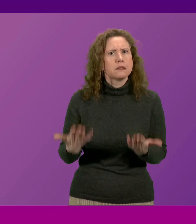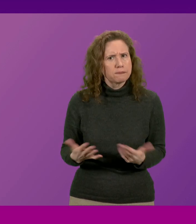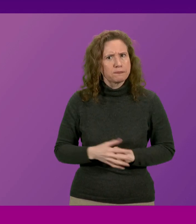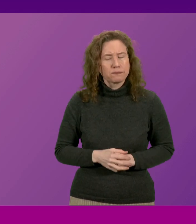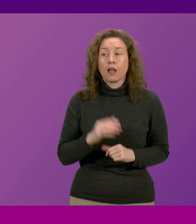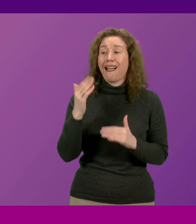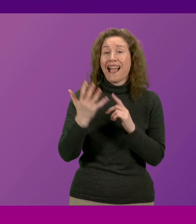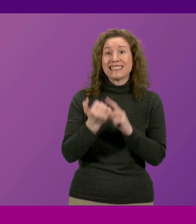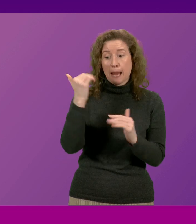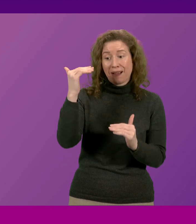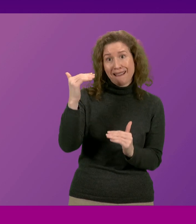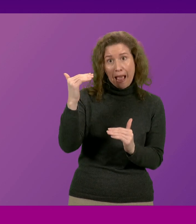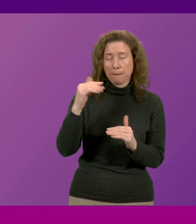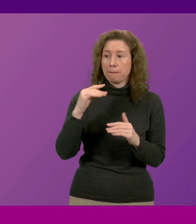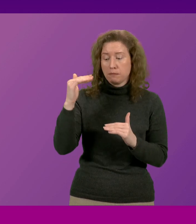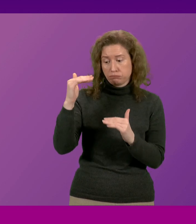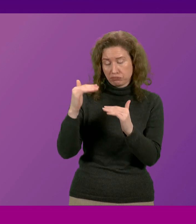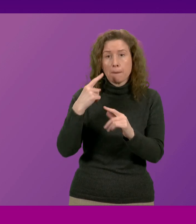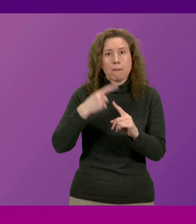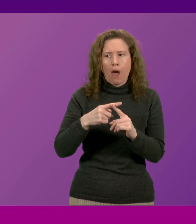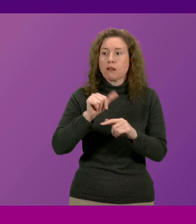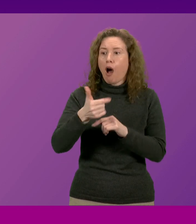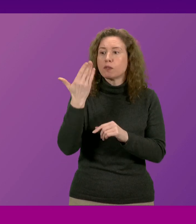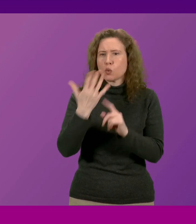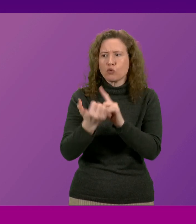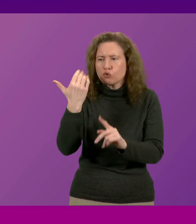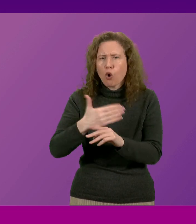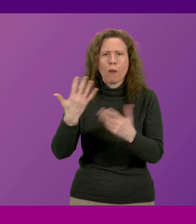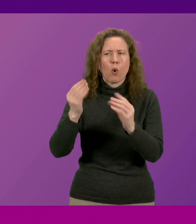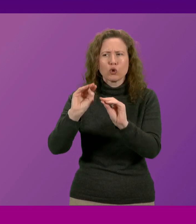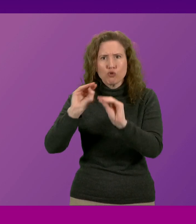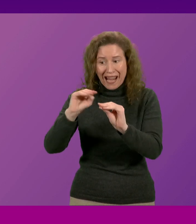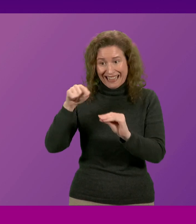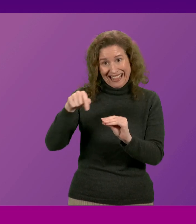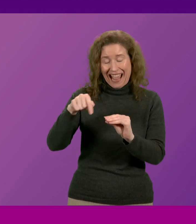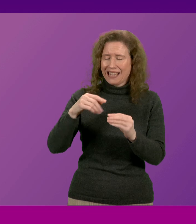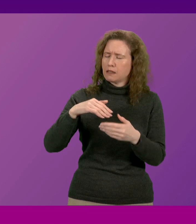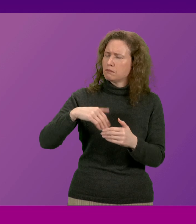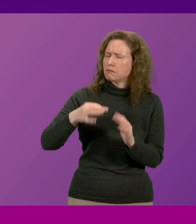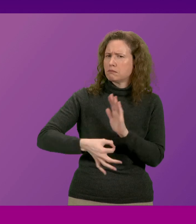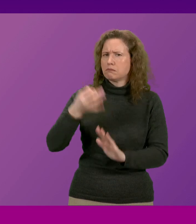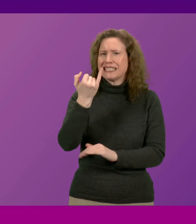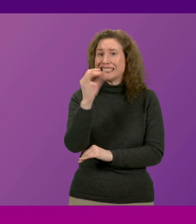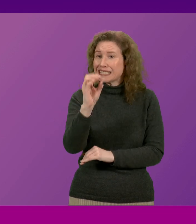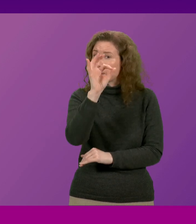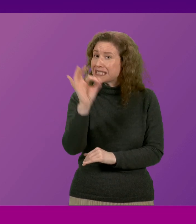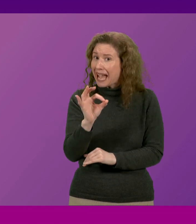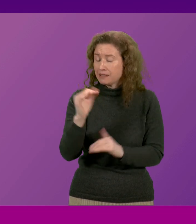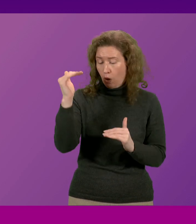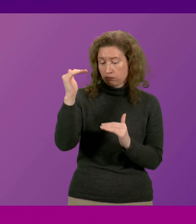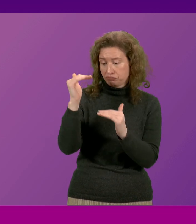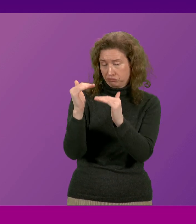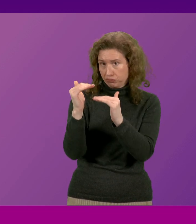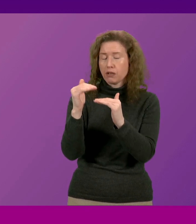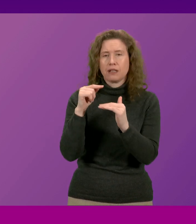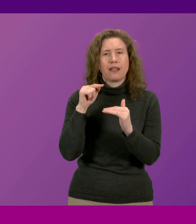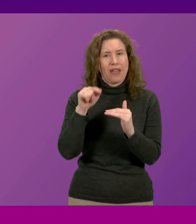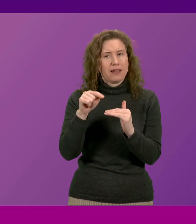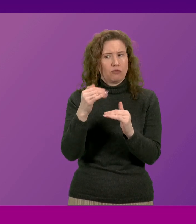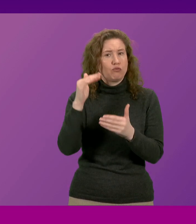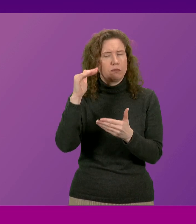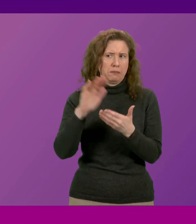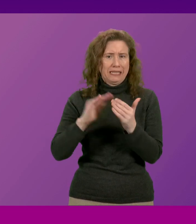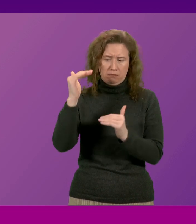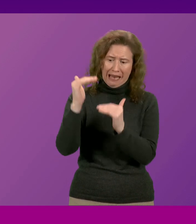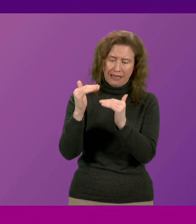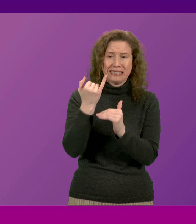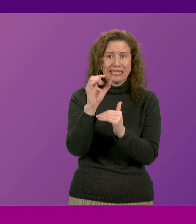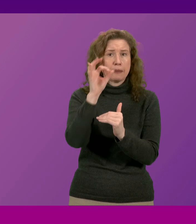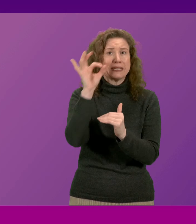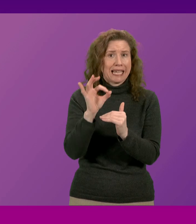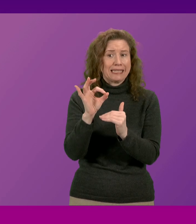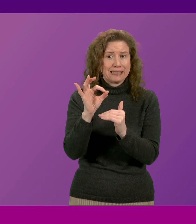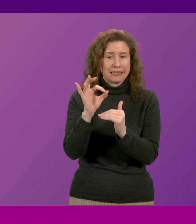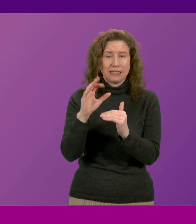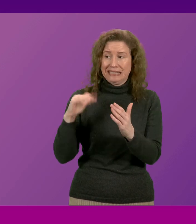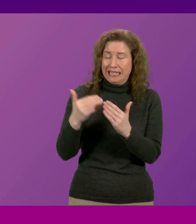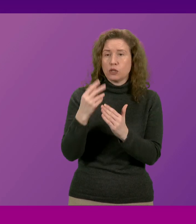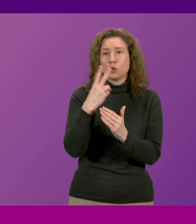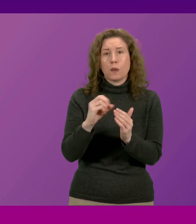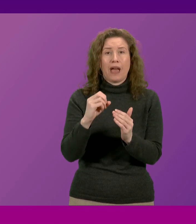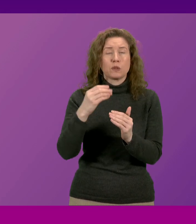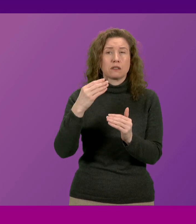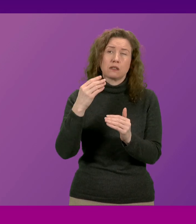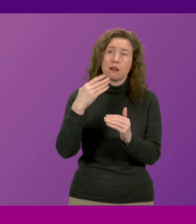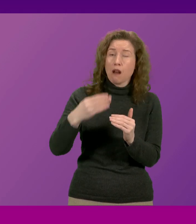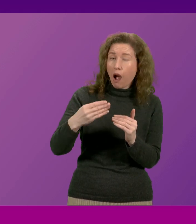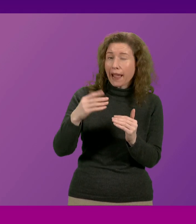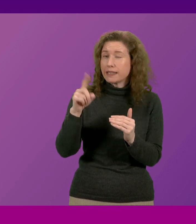The attainment gap in positive destinations has reduced by 60 per cent since 2009-10—